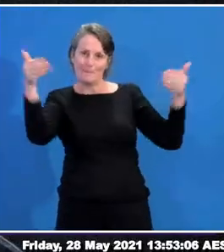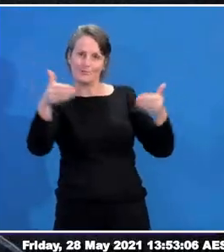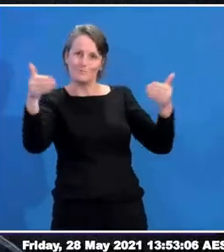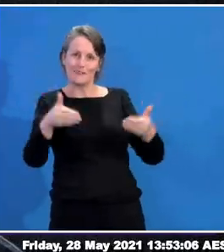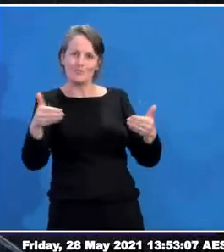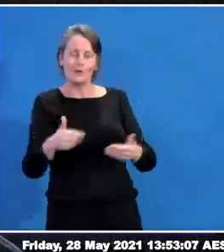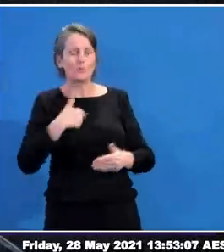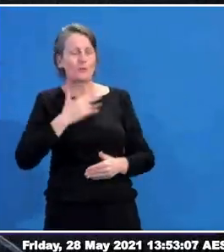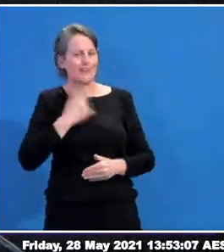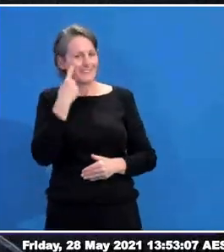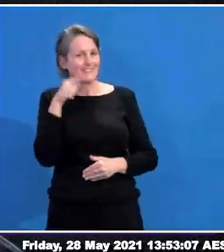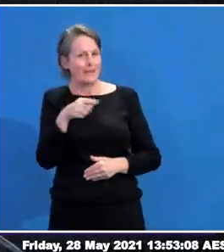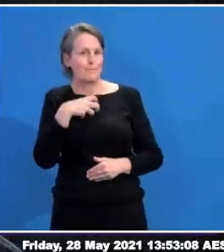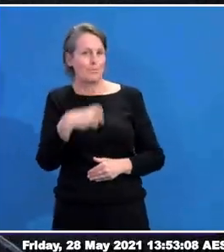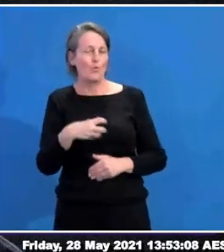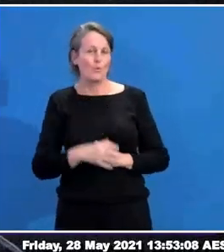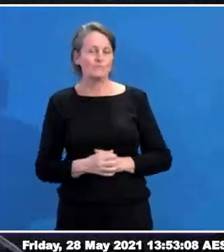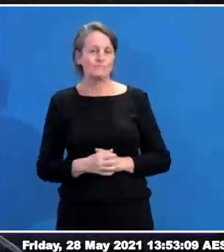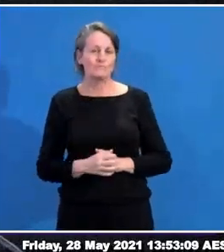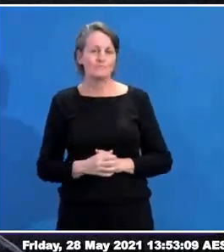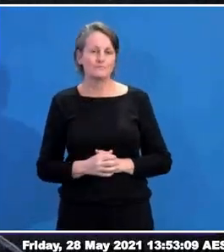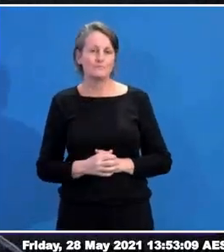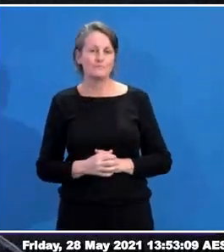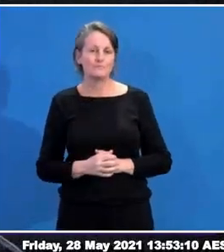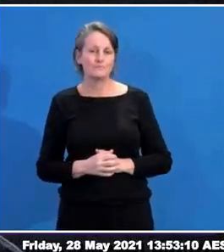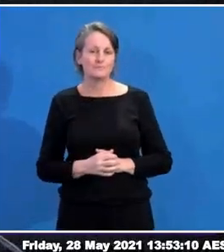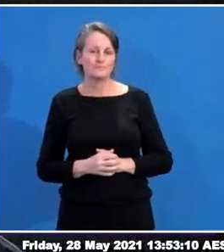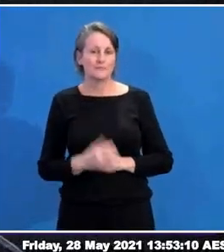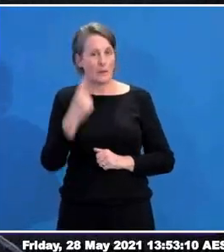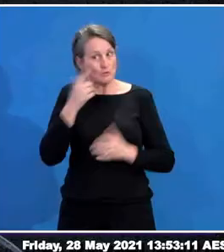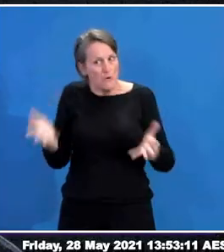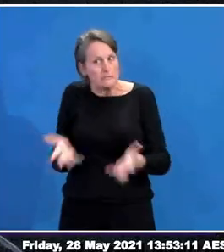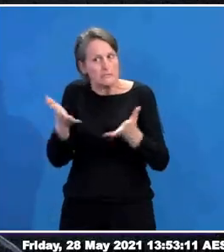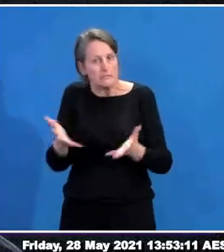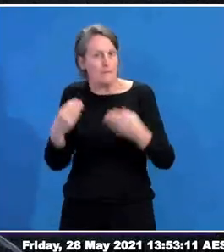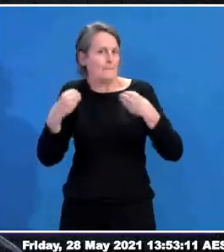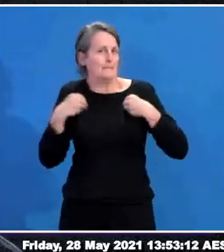of that, and we will continue to try and stimulate SDA growth by publishing